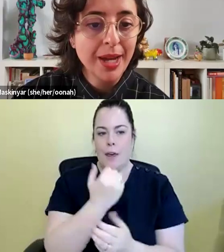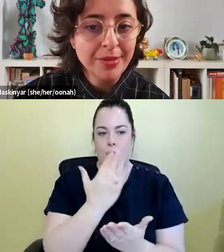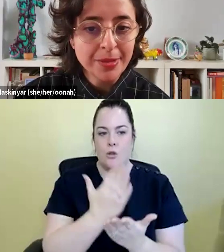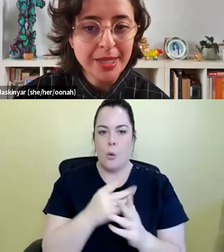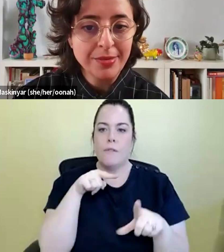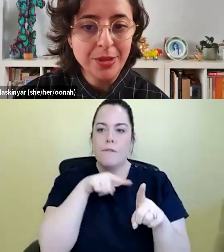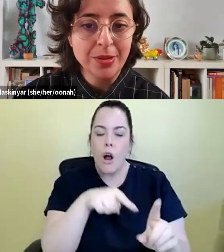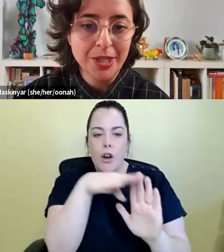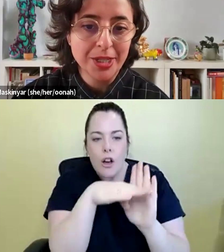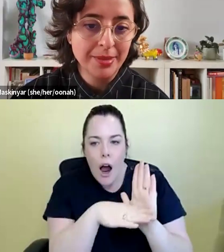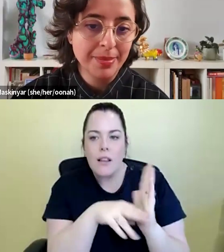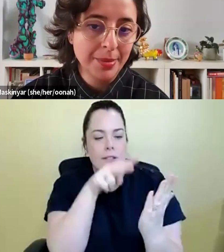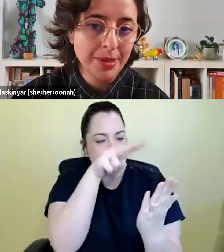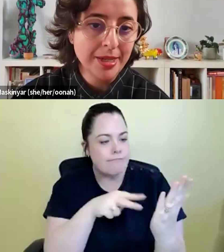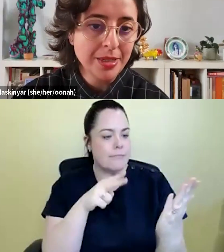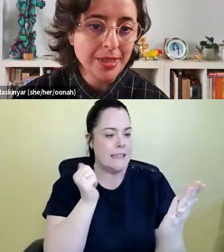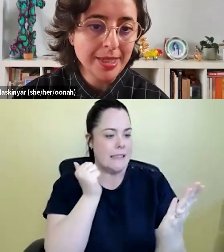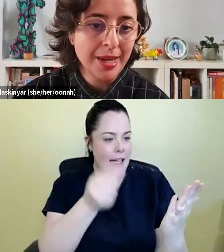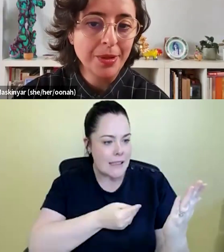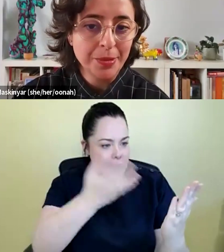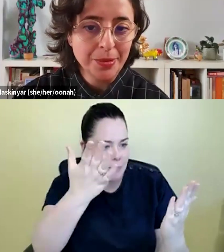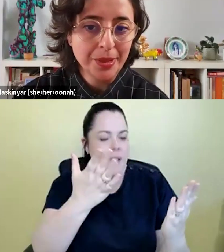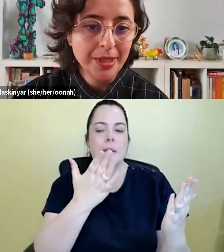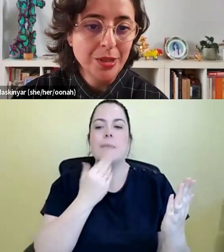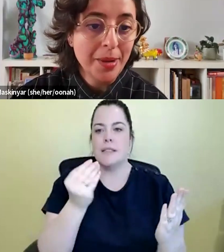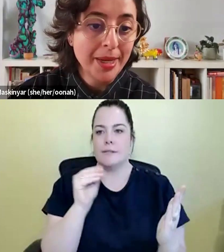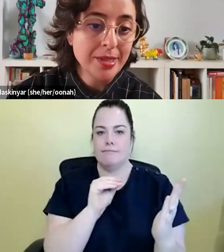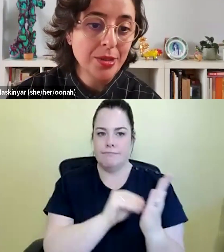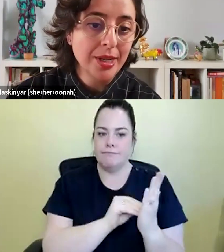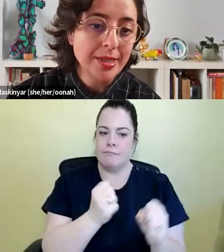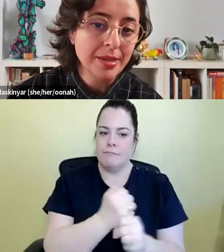we haven't received your question and been able to answer it today, we will do our best to answer